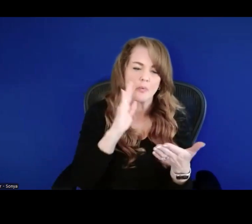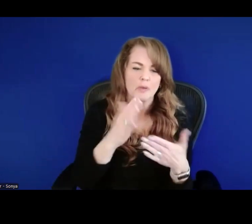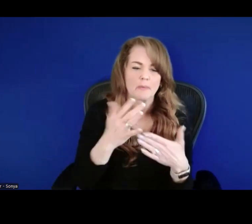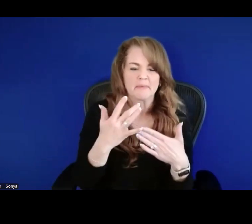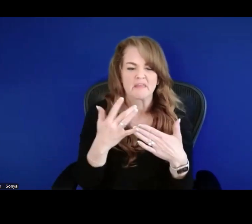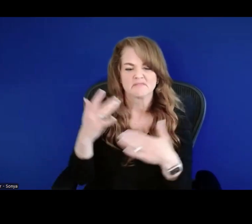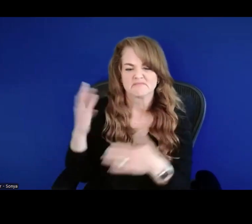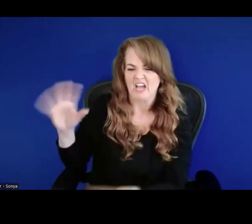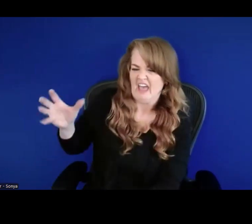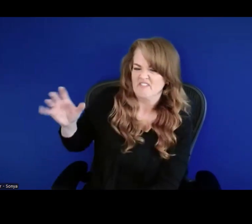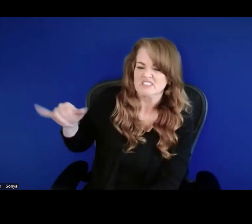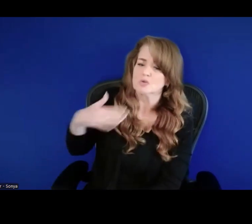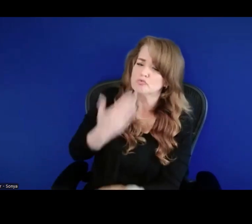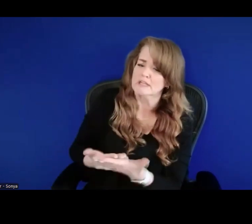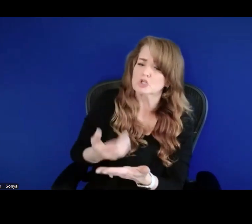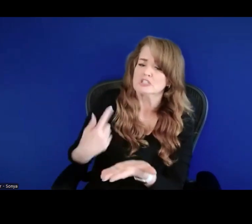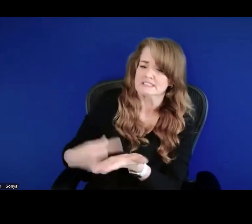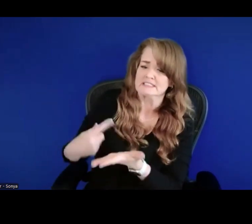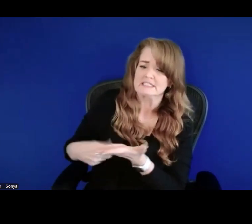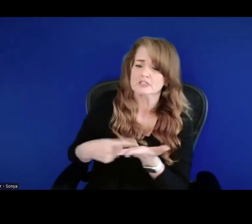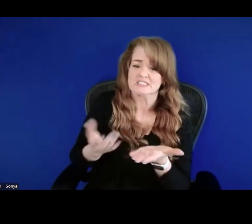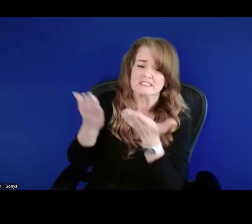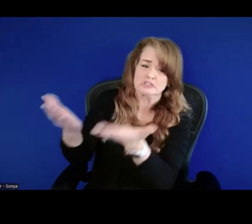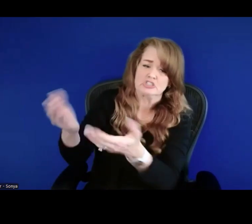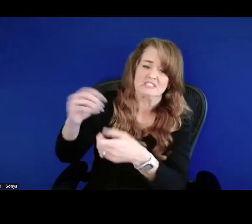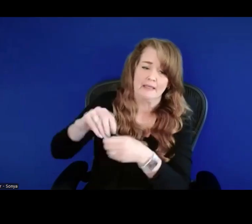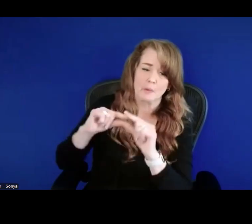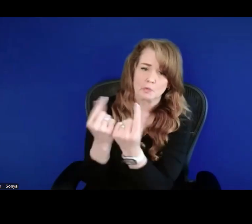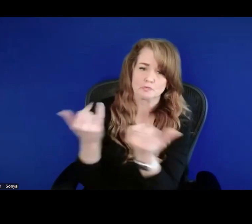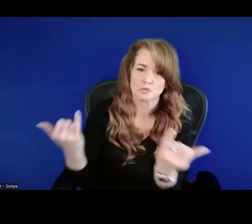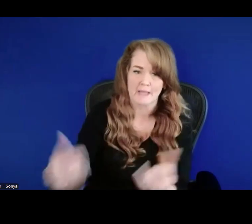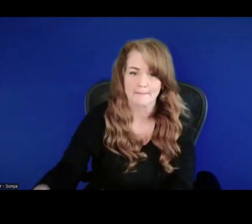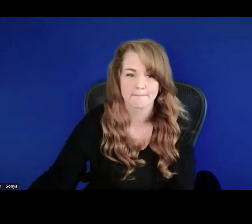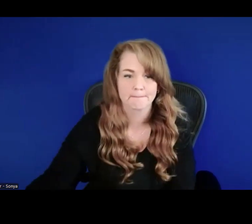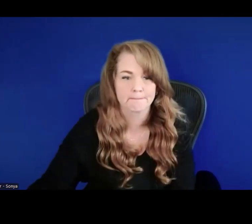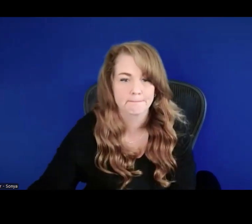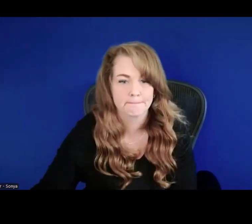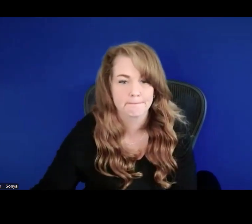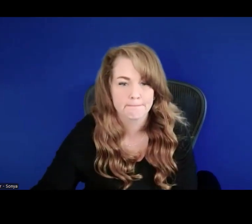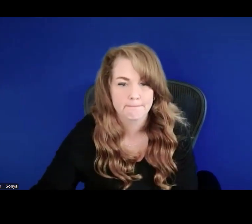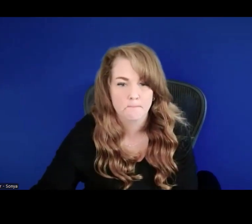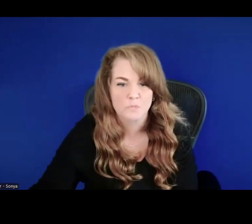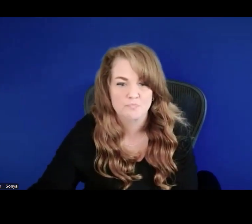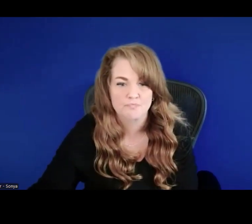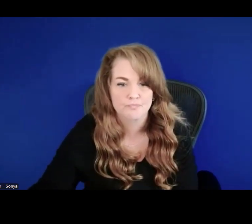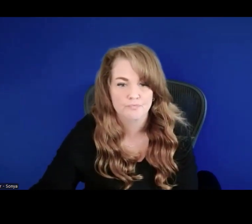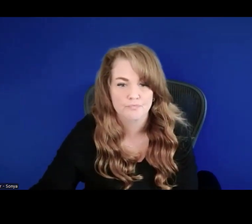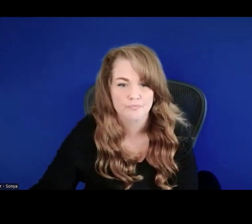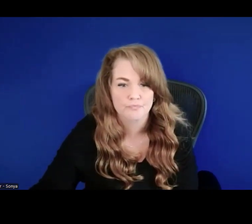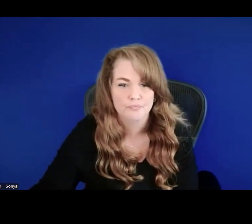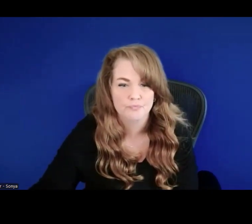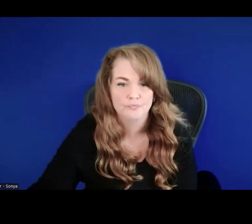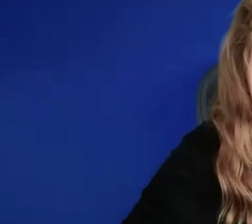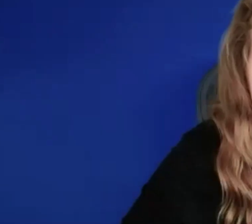in the group today. Janel Preston: Great. Kait? I don't know whose group everybody was in, so I'm just